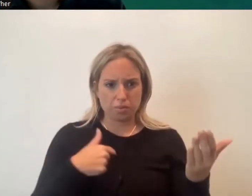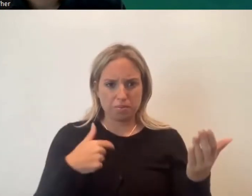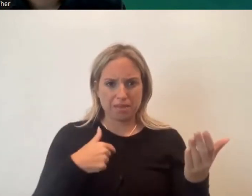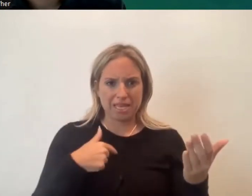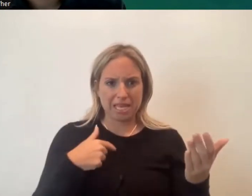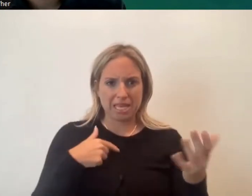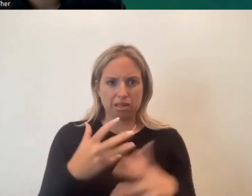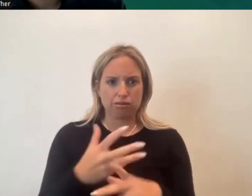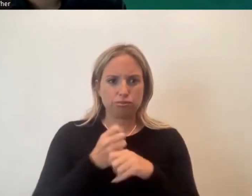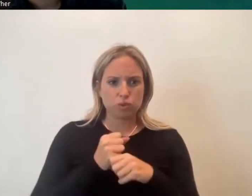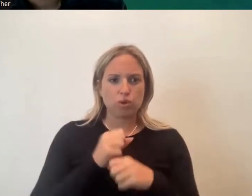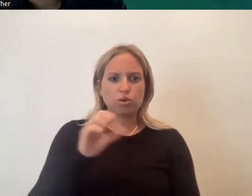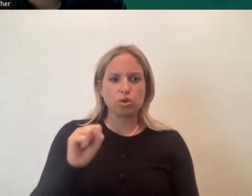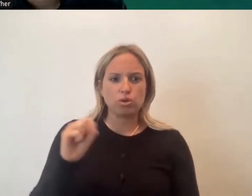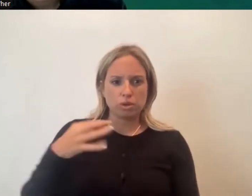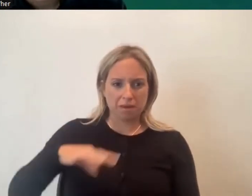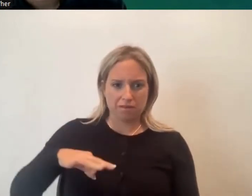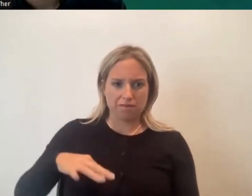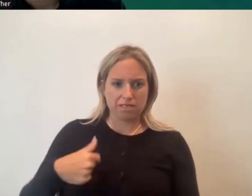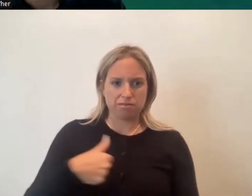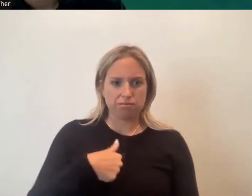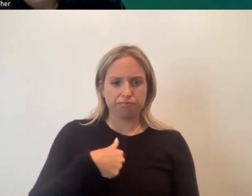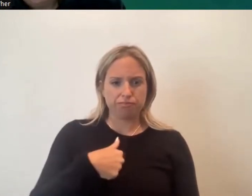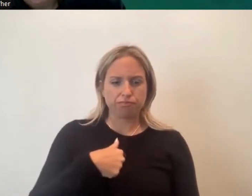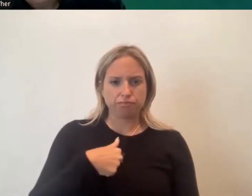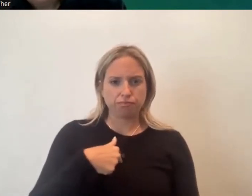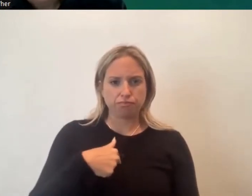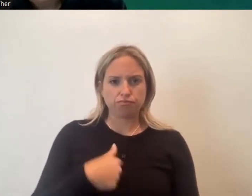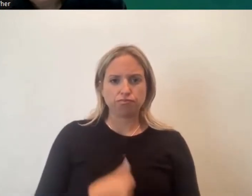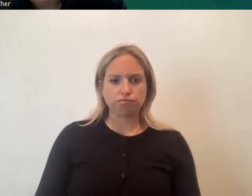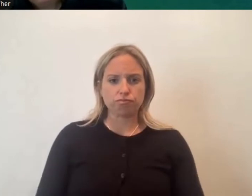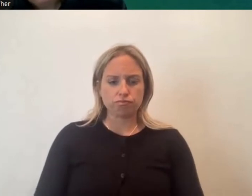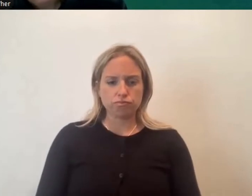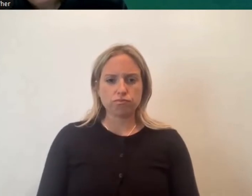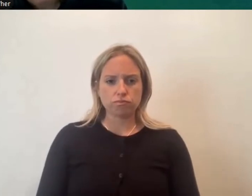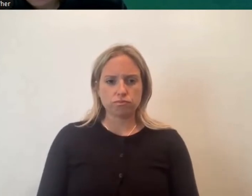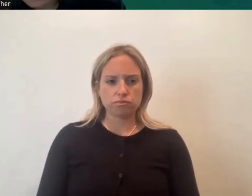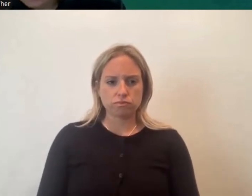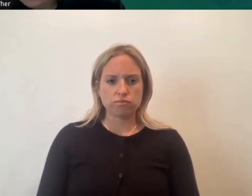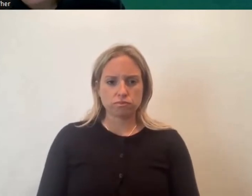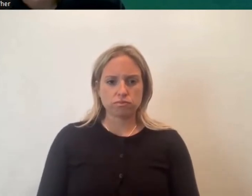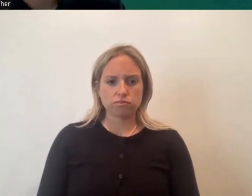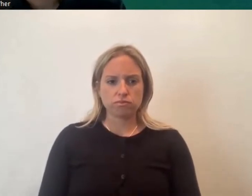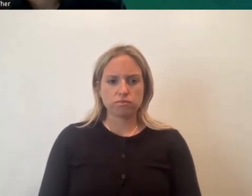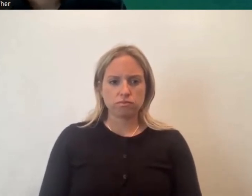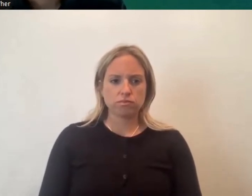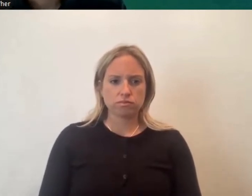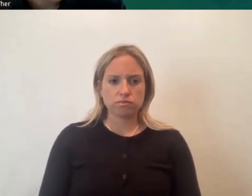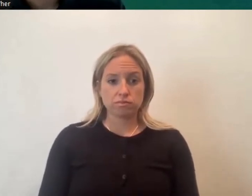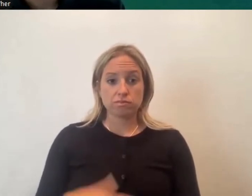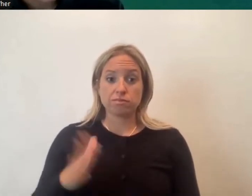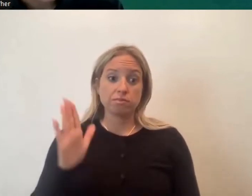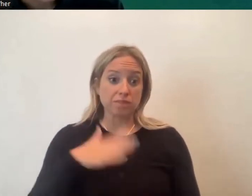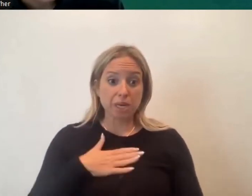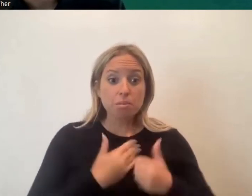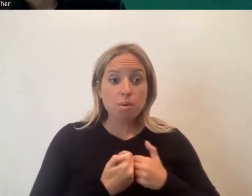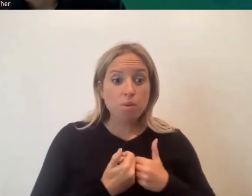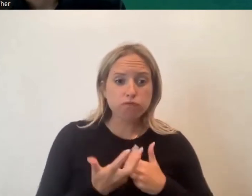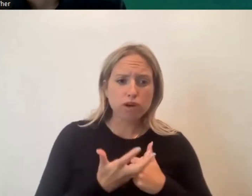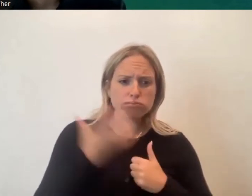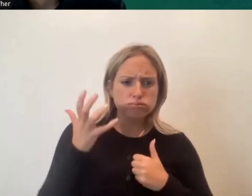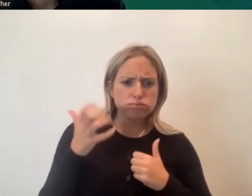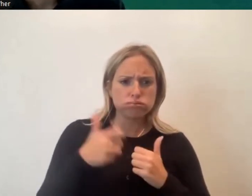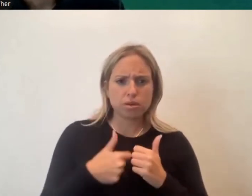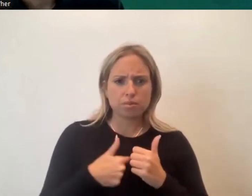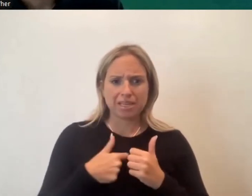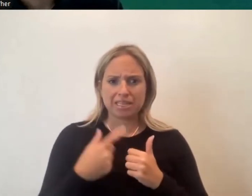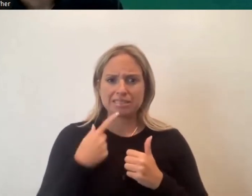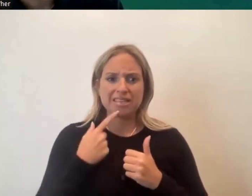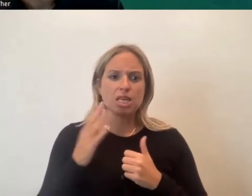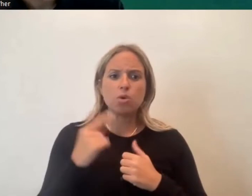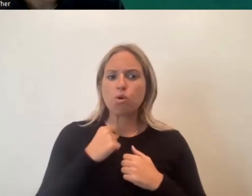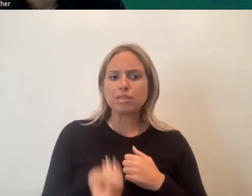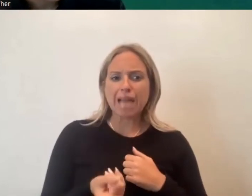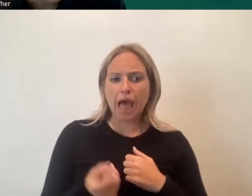benefits and my boyfriend gets mad at me and said that he's going to tell the Social Security